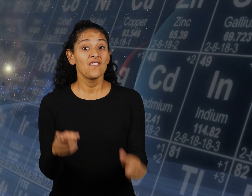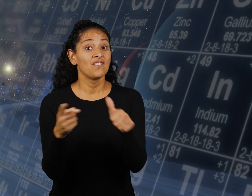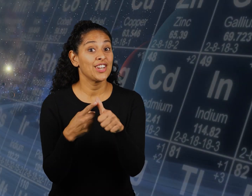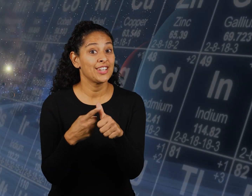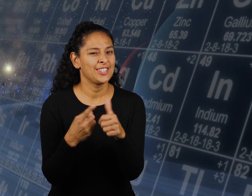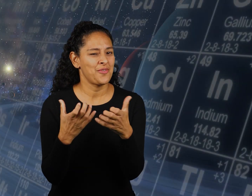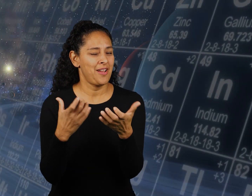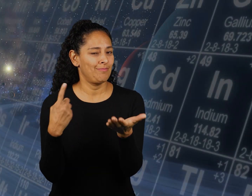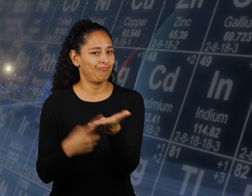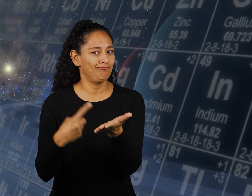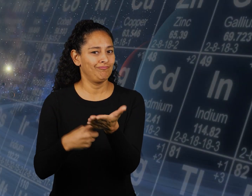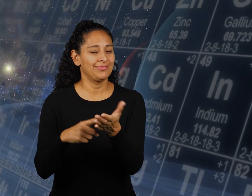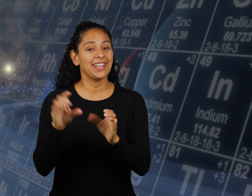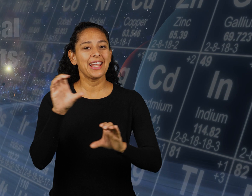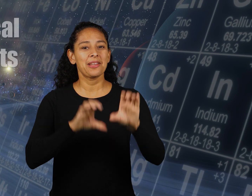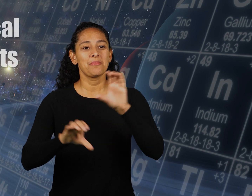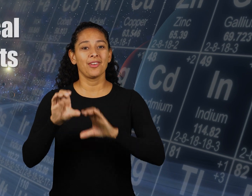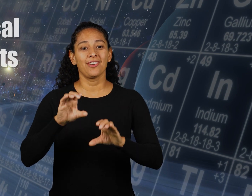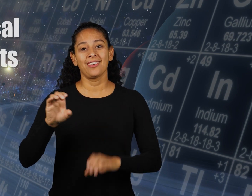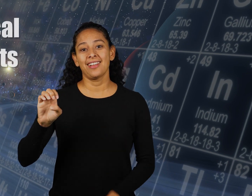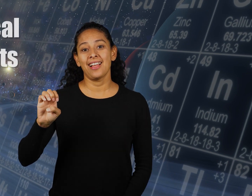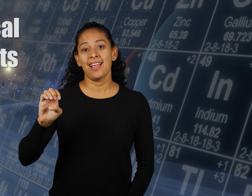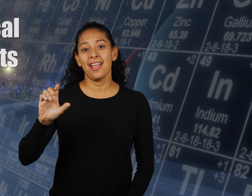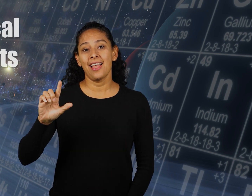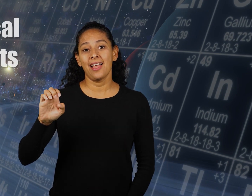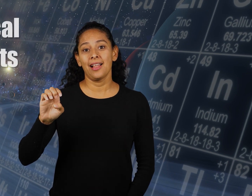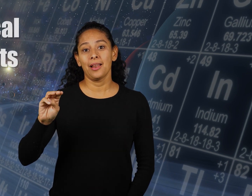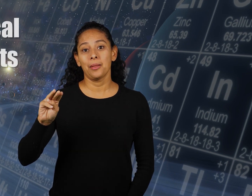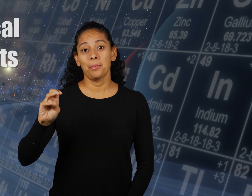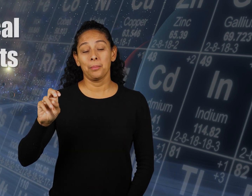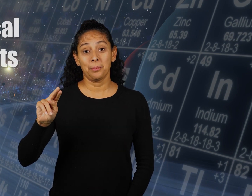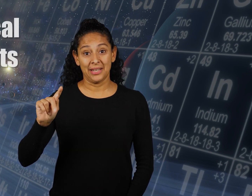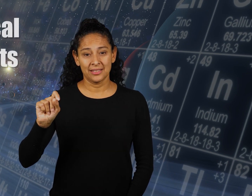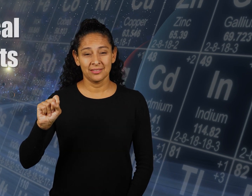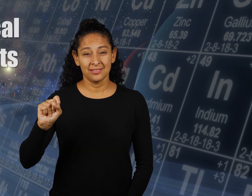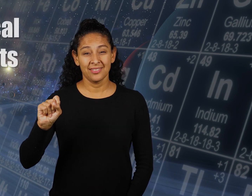First let’s talk about chemical elements